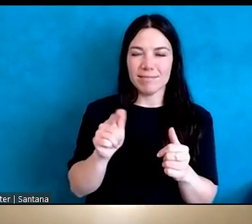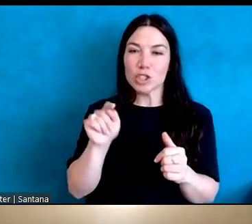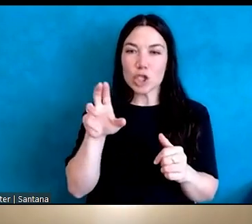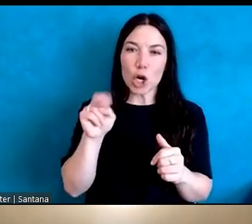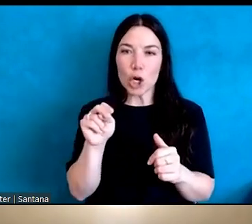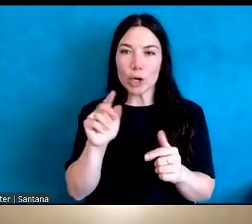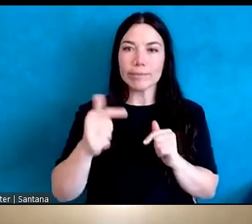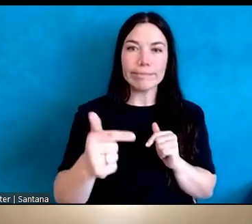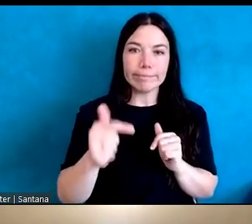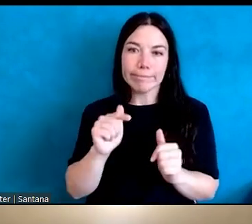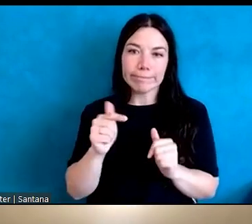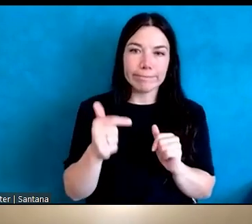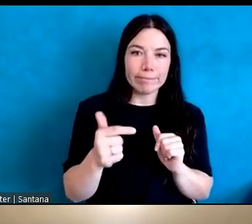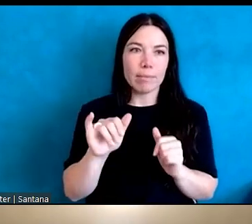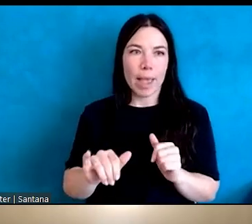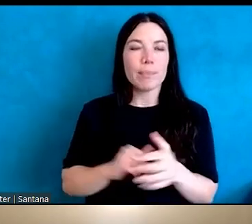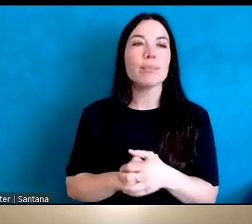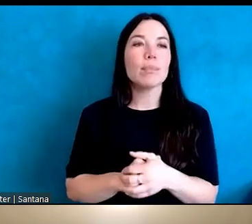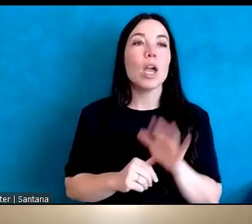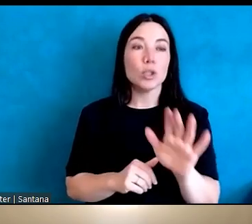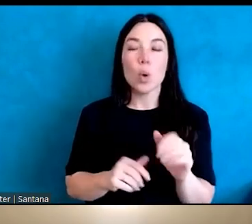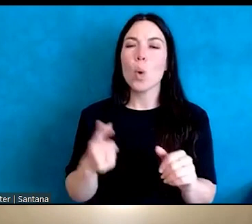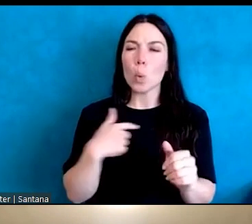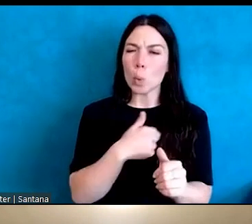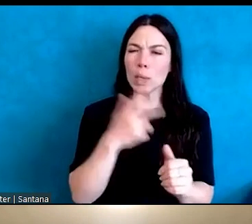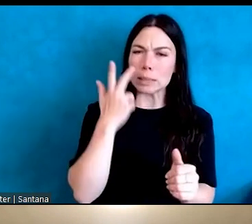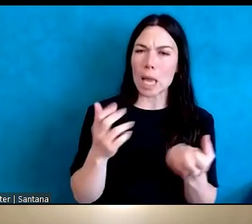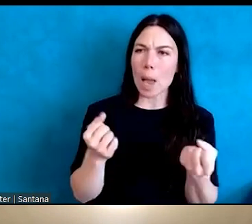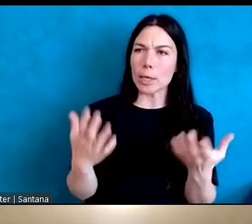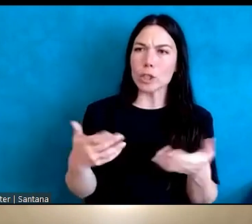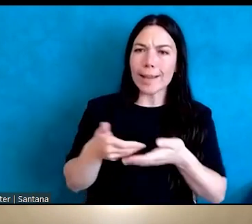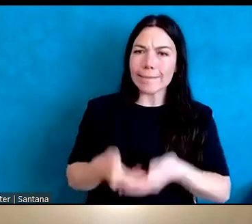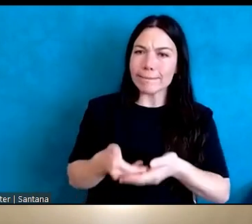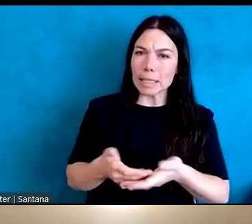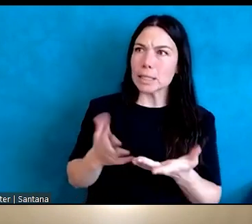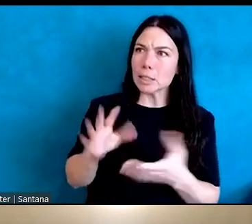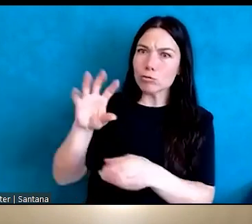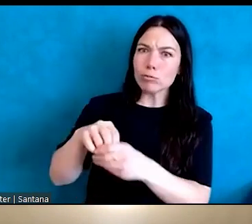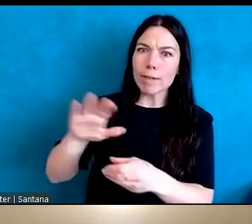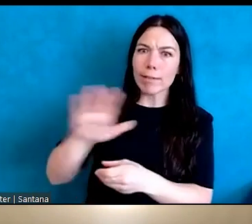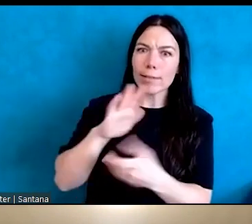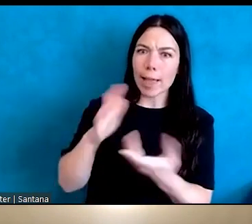we've shown that the degree to which infants engage in conversational turns is predictive of their language over and above factors